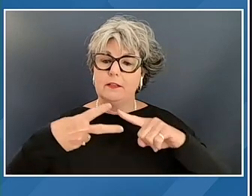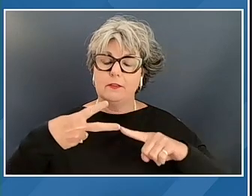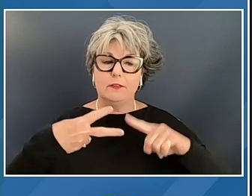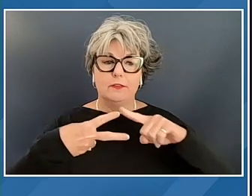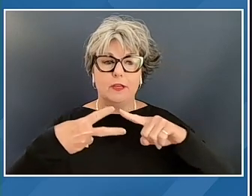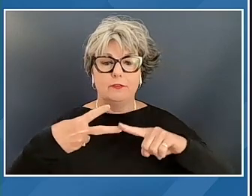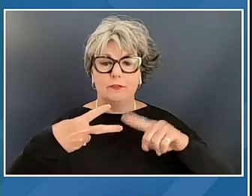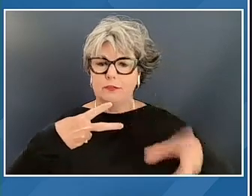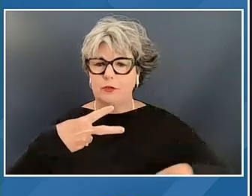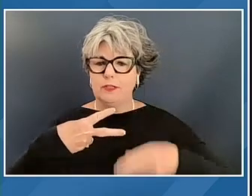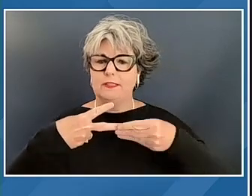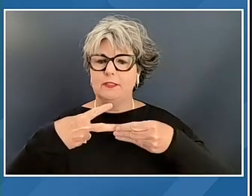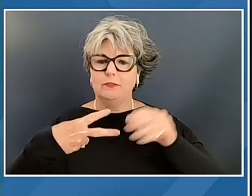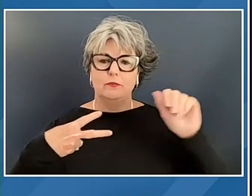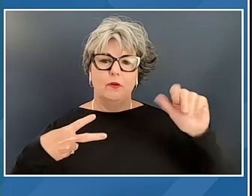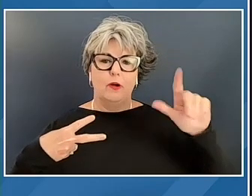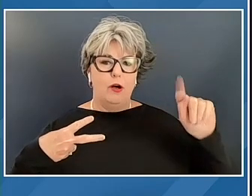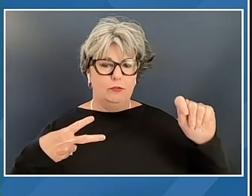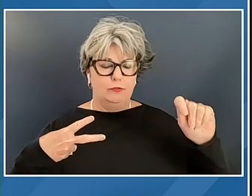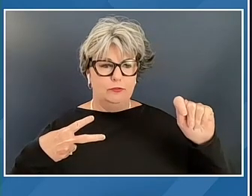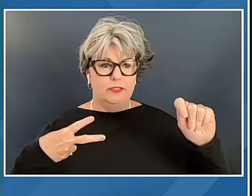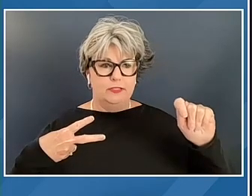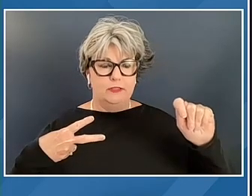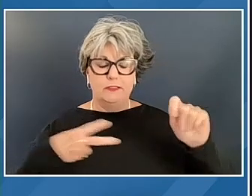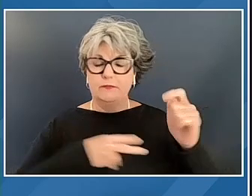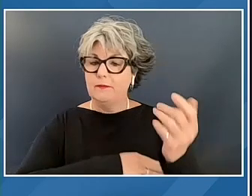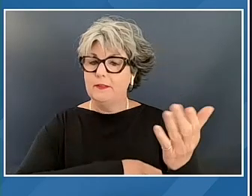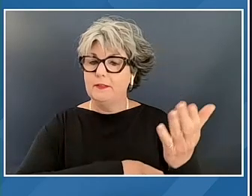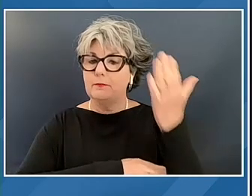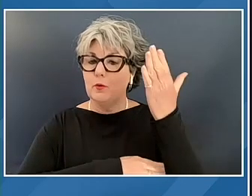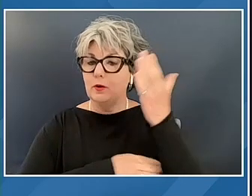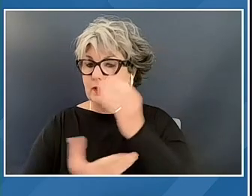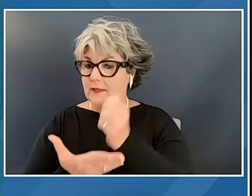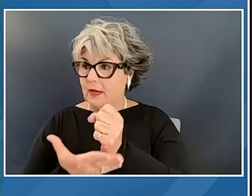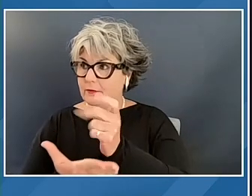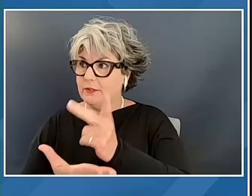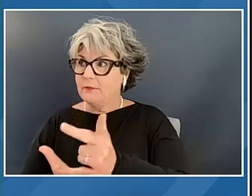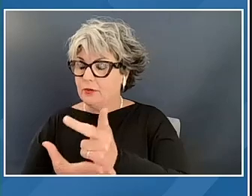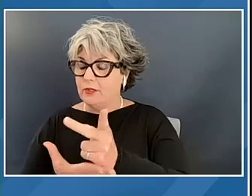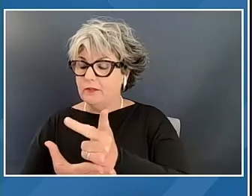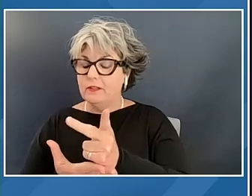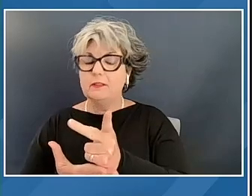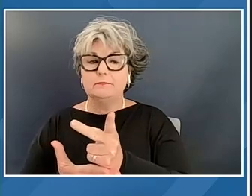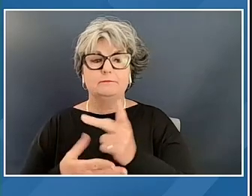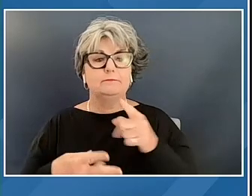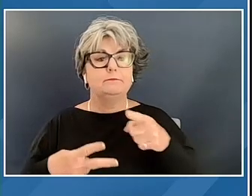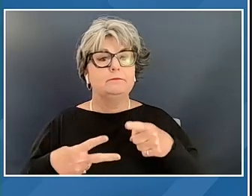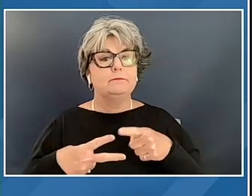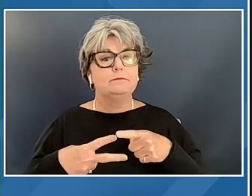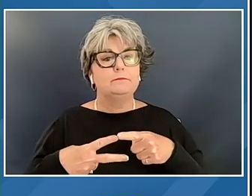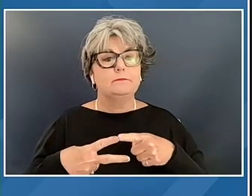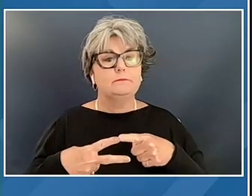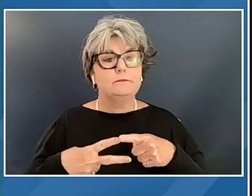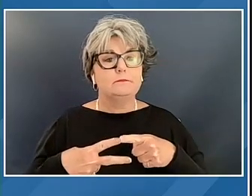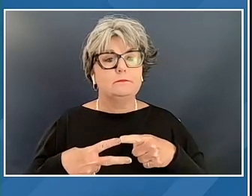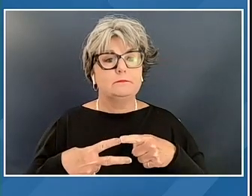alternate slots from this morning that were approved. First we have Carol Peterson.